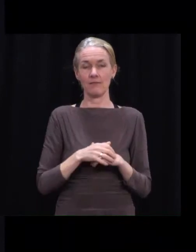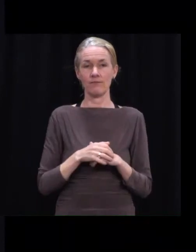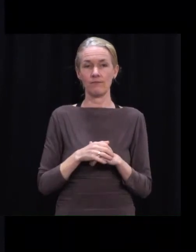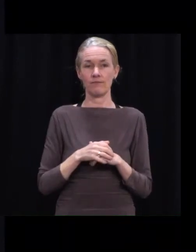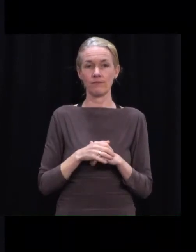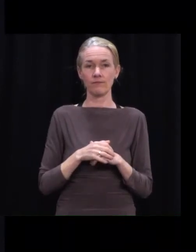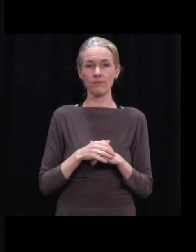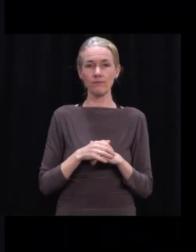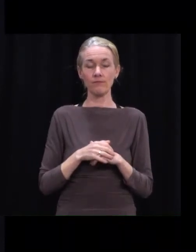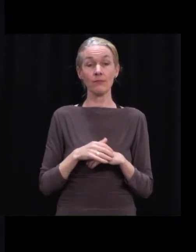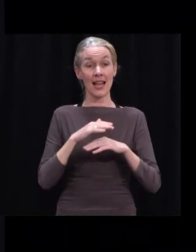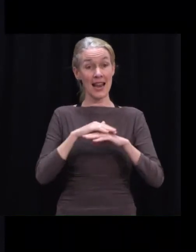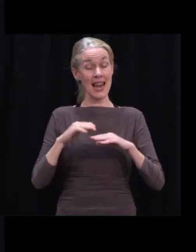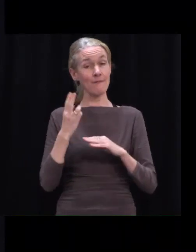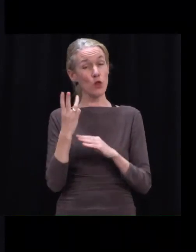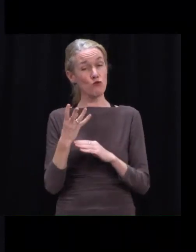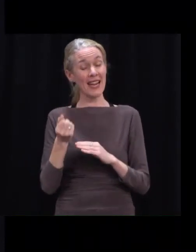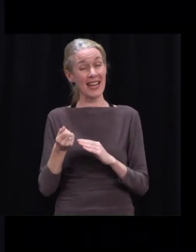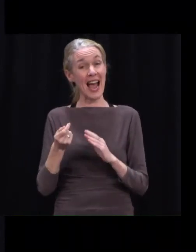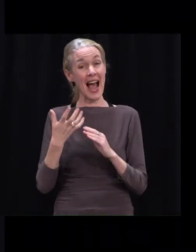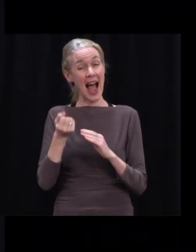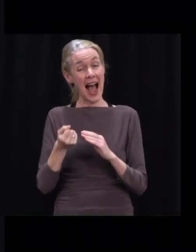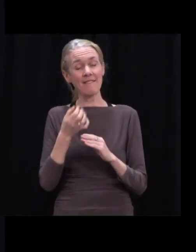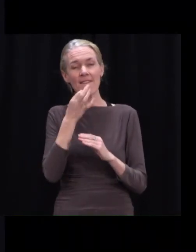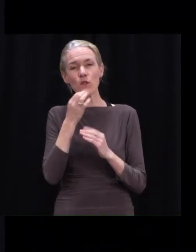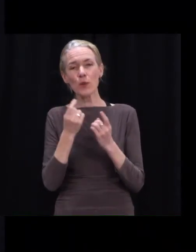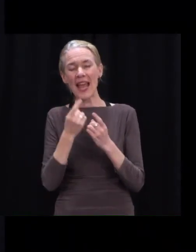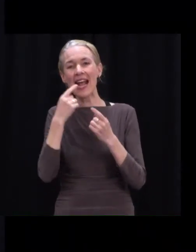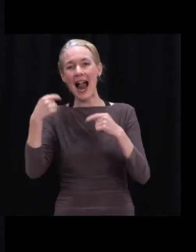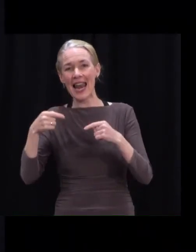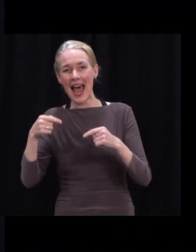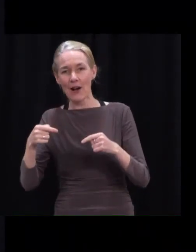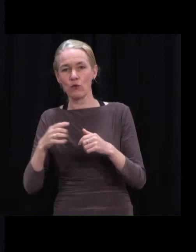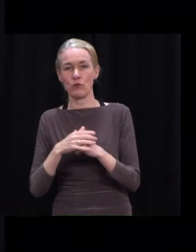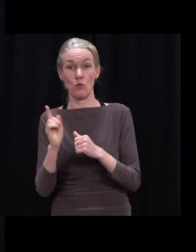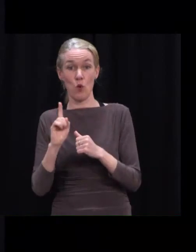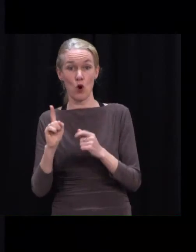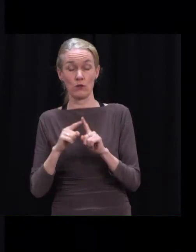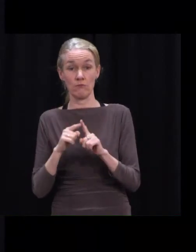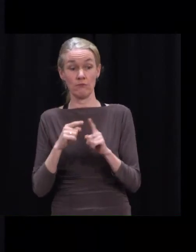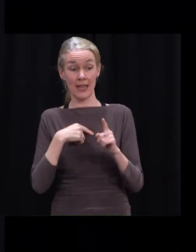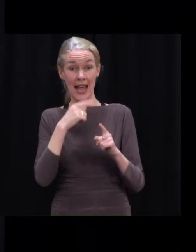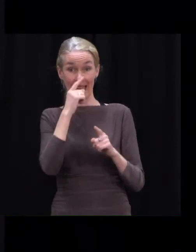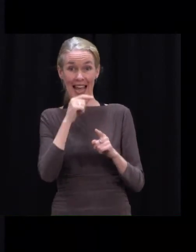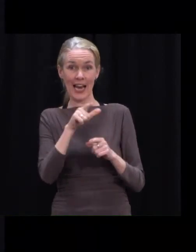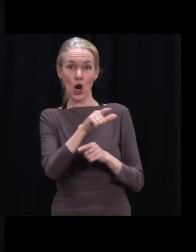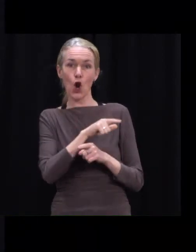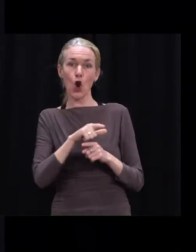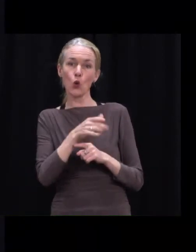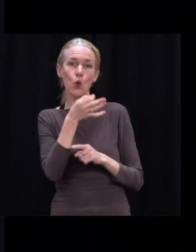onwards, all people 12 years and over can book a vaccine.